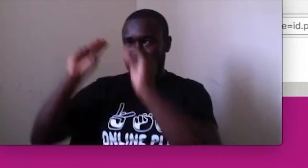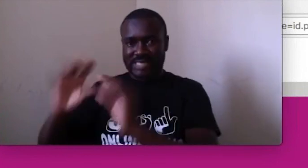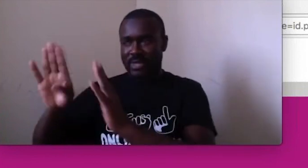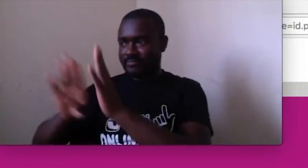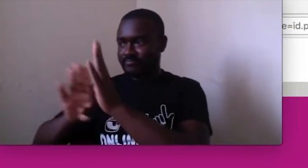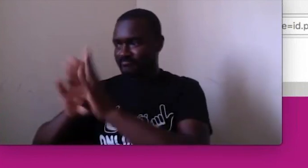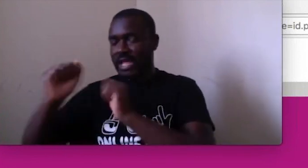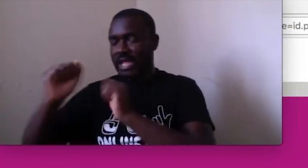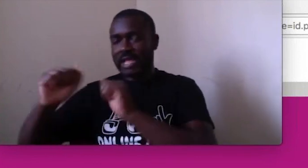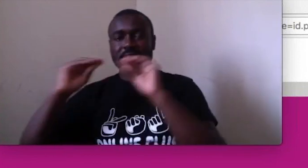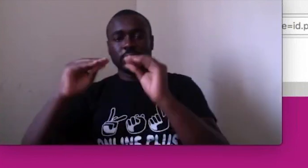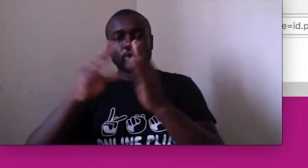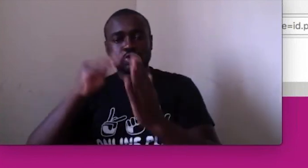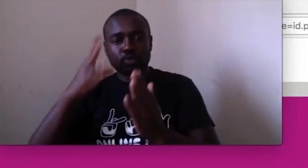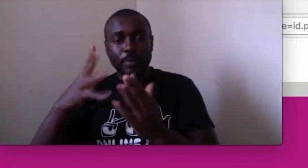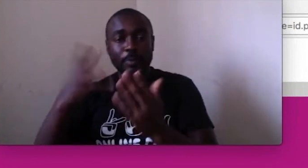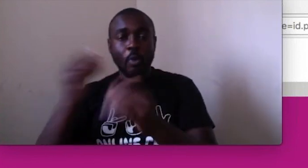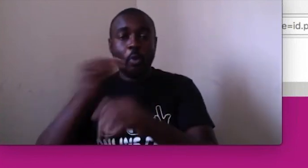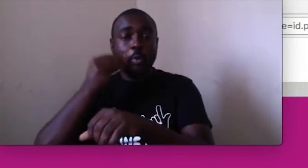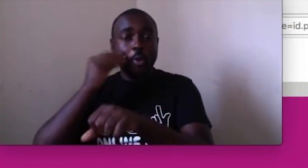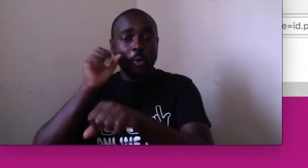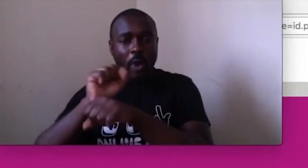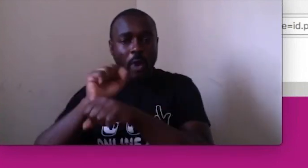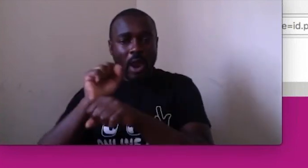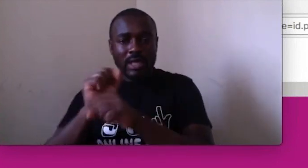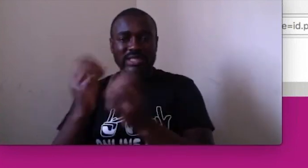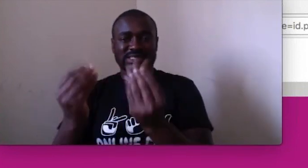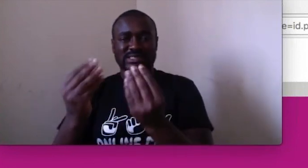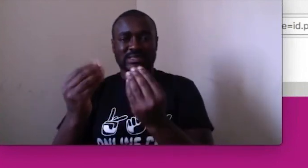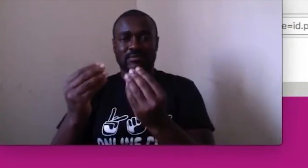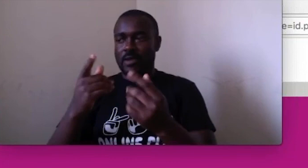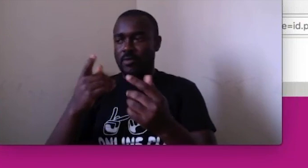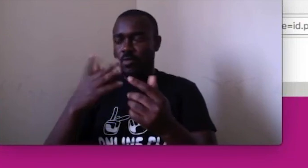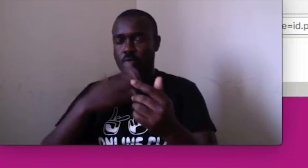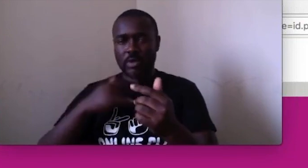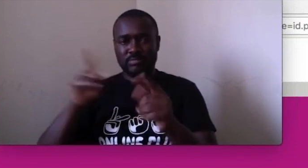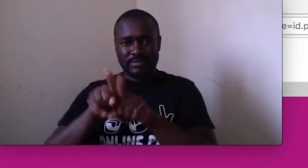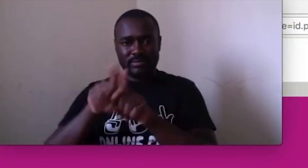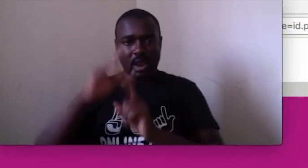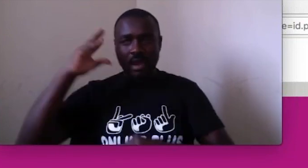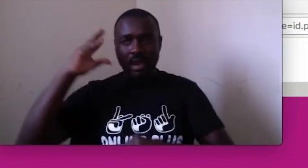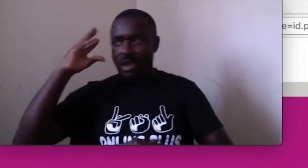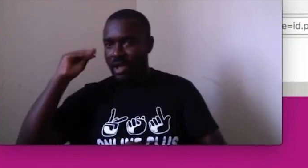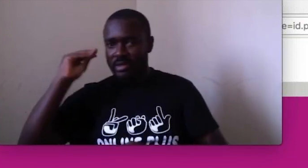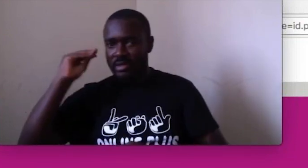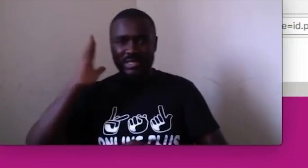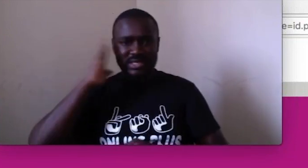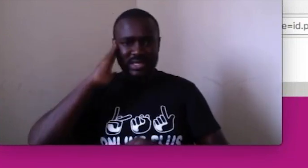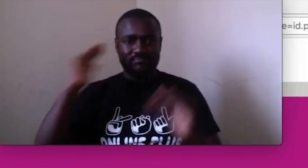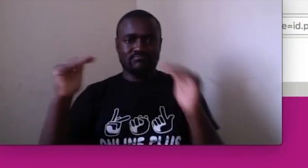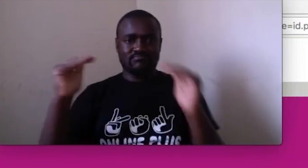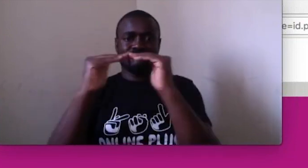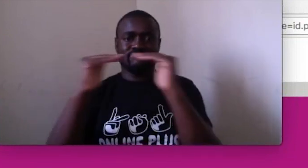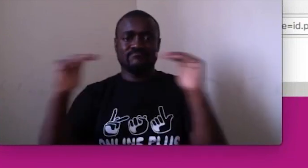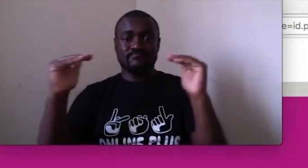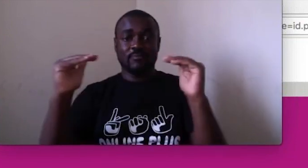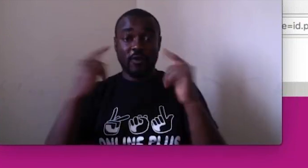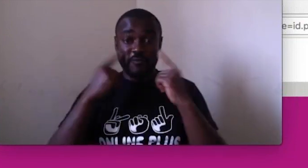so I can develop for the teacher how they can be able to give homework for the deaf child and how they can learn together